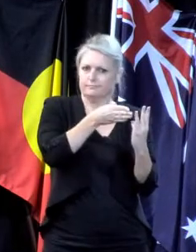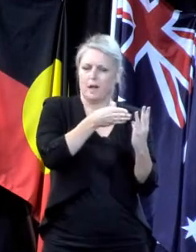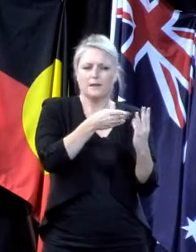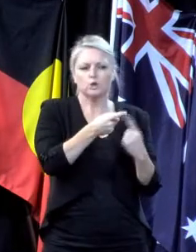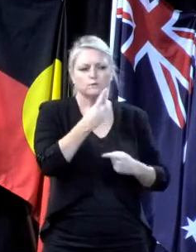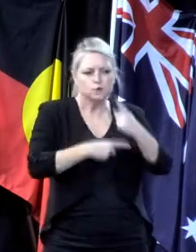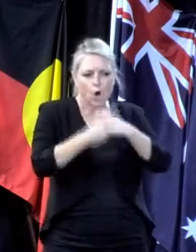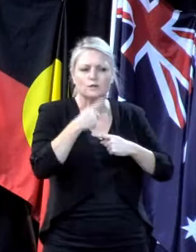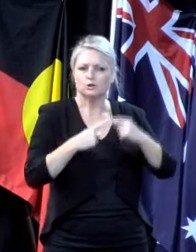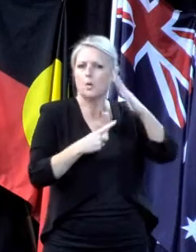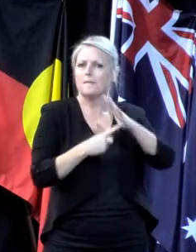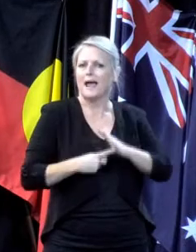Yes. DR MELLIFONT: Yes, thank you.